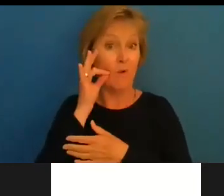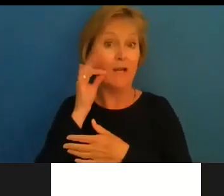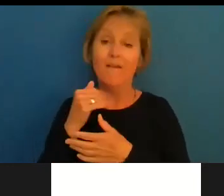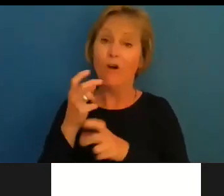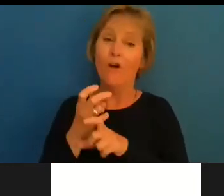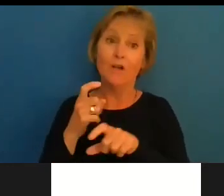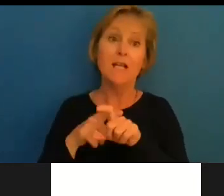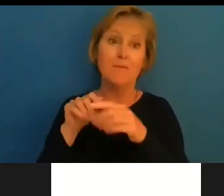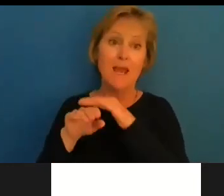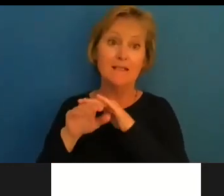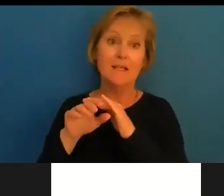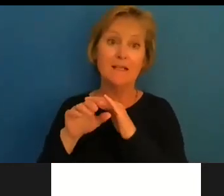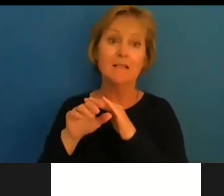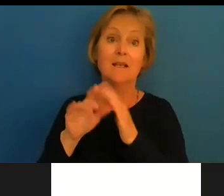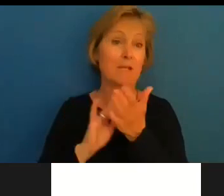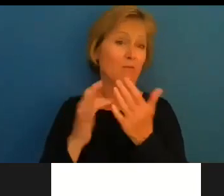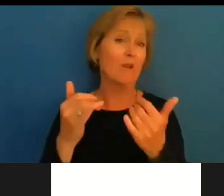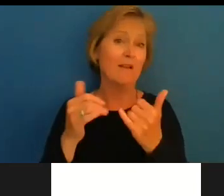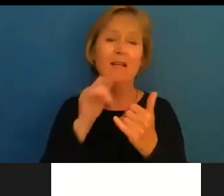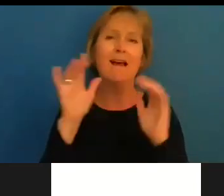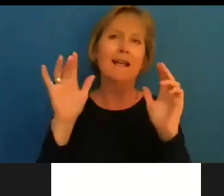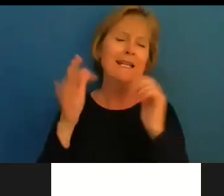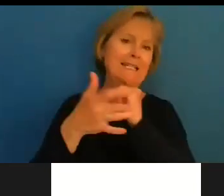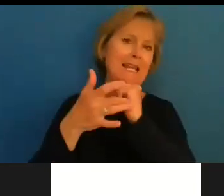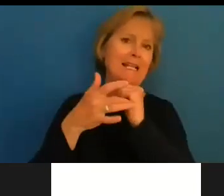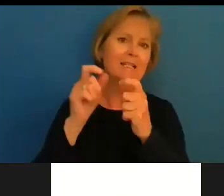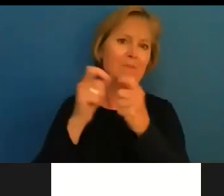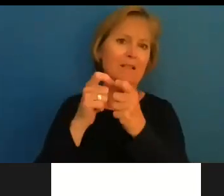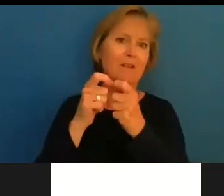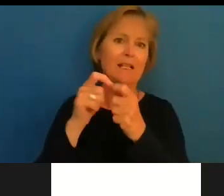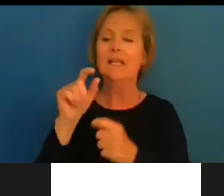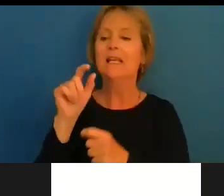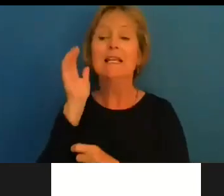accessing medicine right now, which isn't specifically a telemedicine-based issue, but